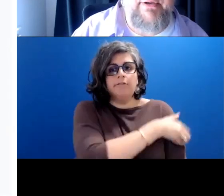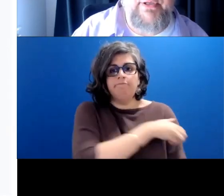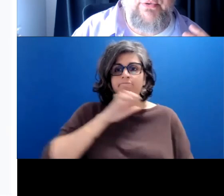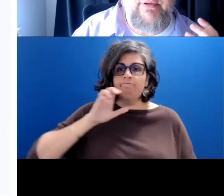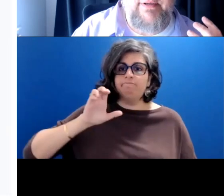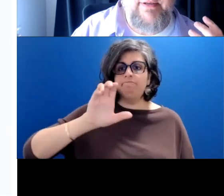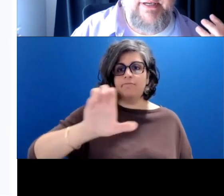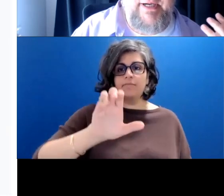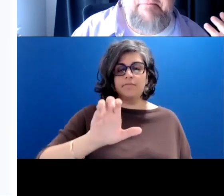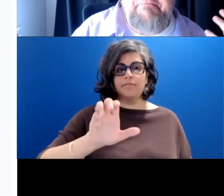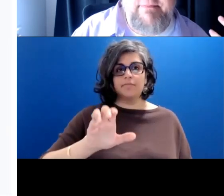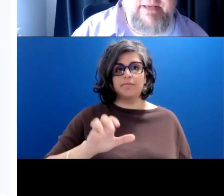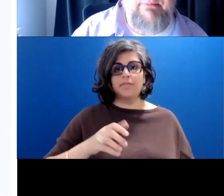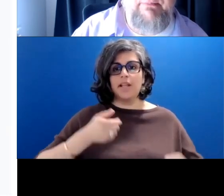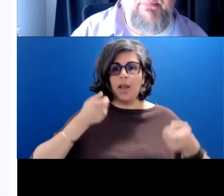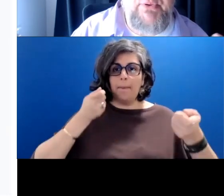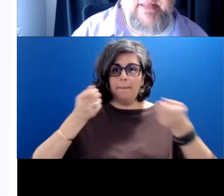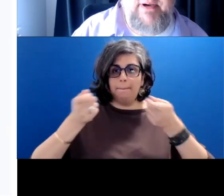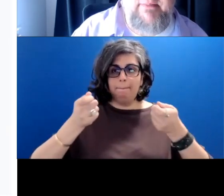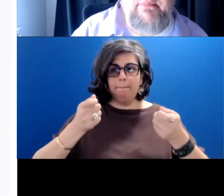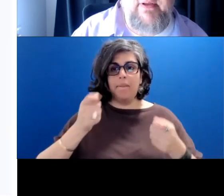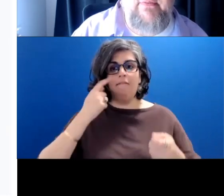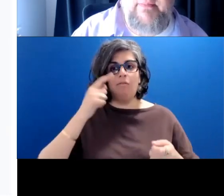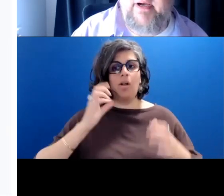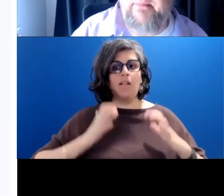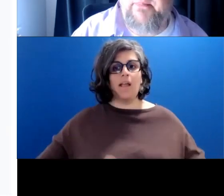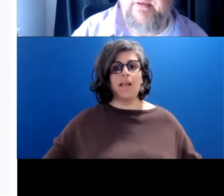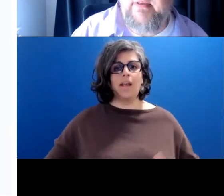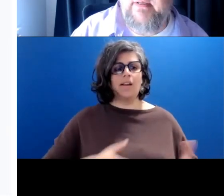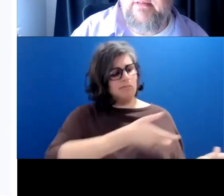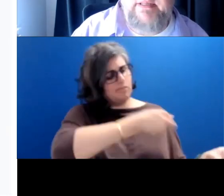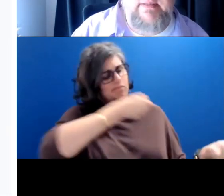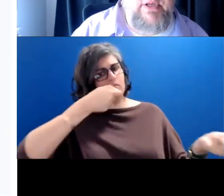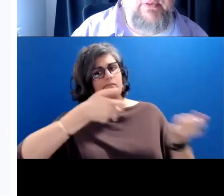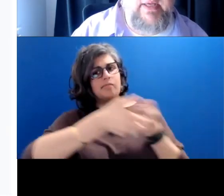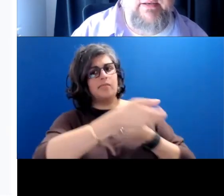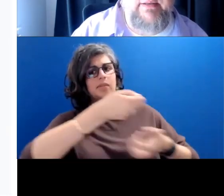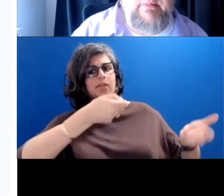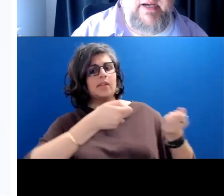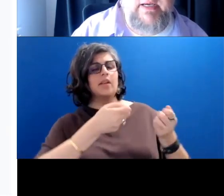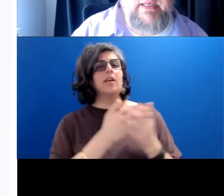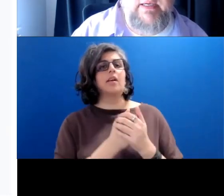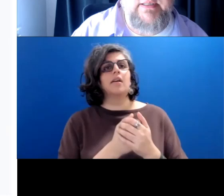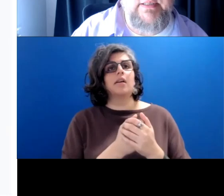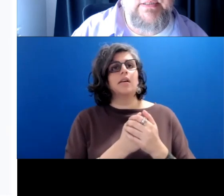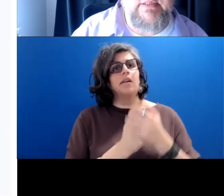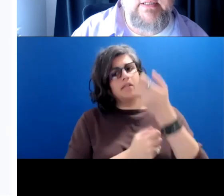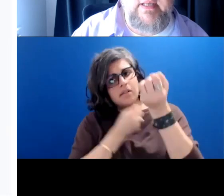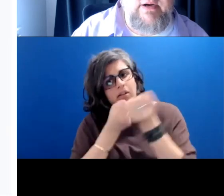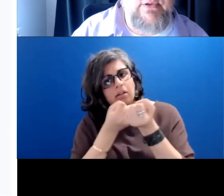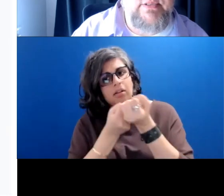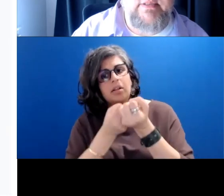How do you boost them up, lift them up, let them know that their body is theirs